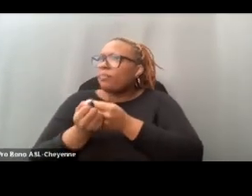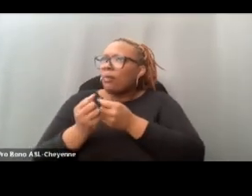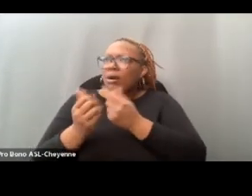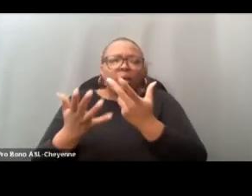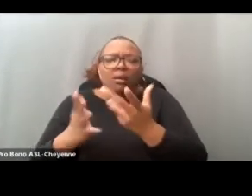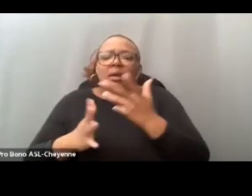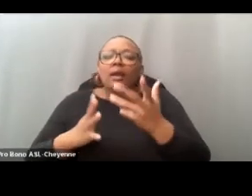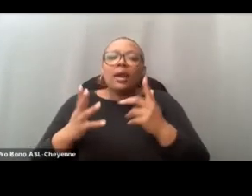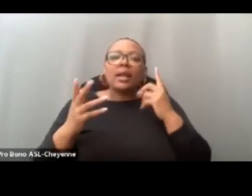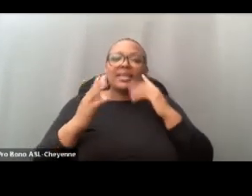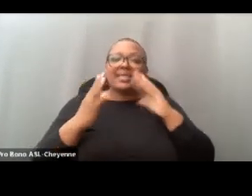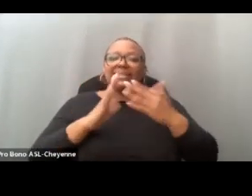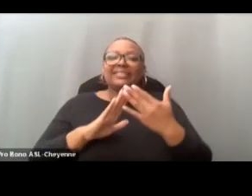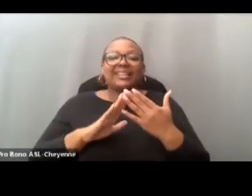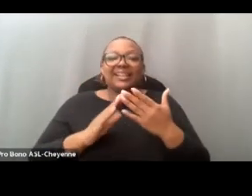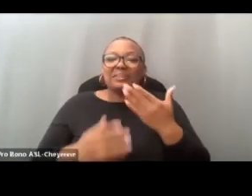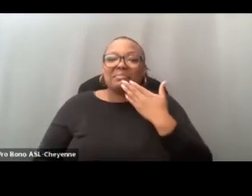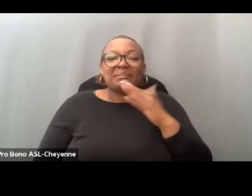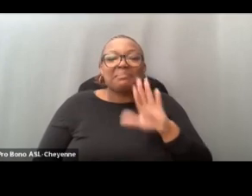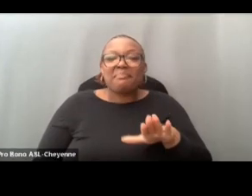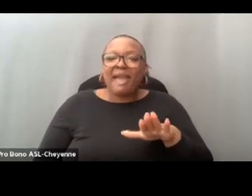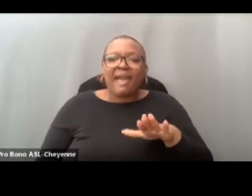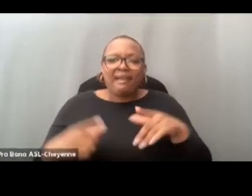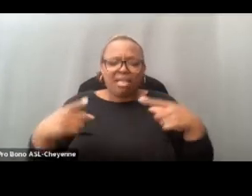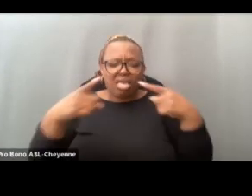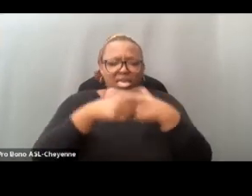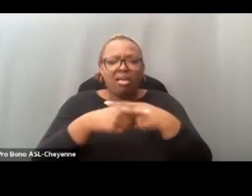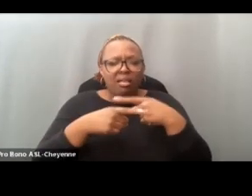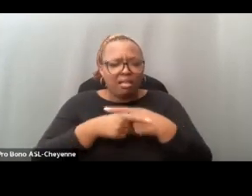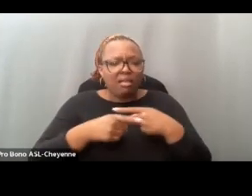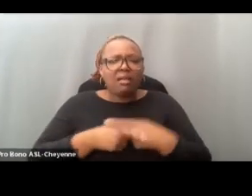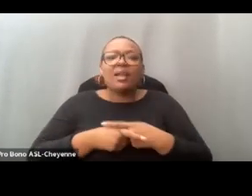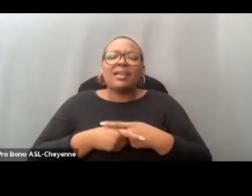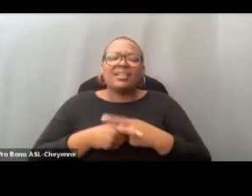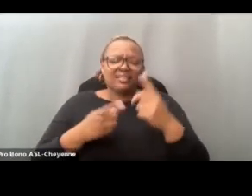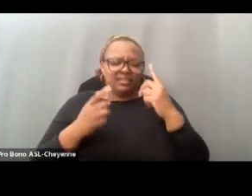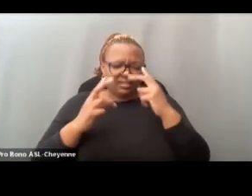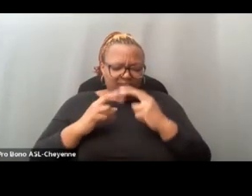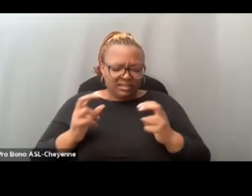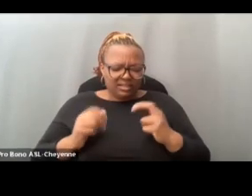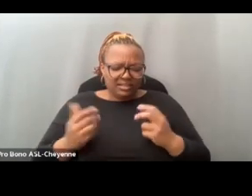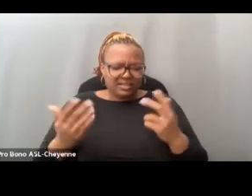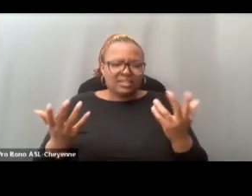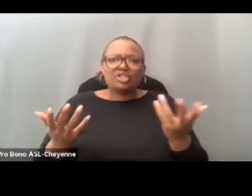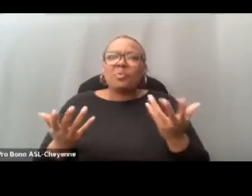and the city was in really bad shape. And you'd say to yourself, "So what? They needed a concert?"